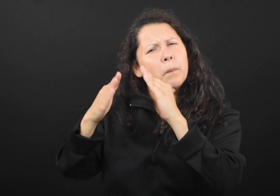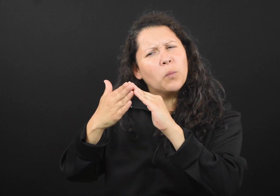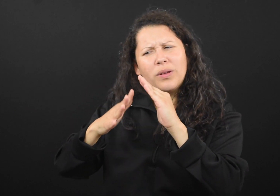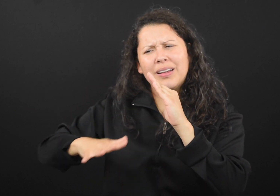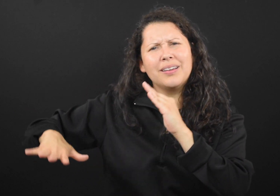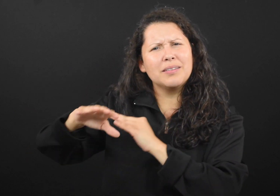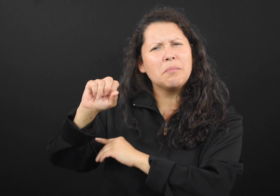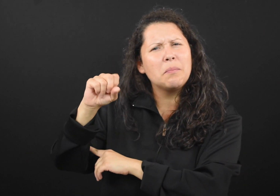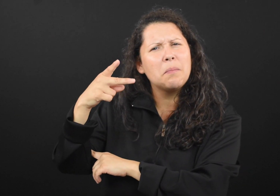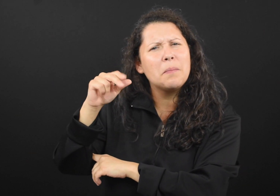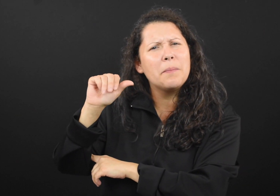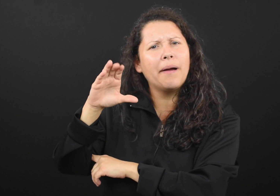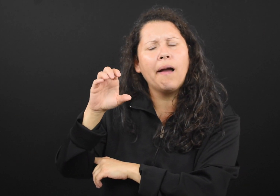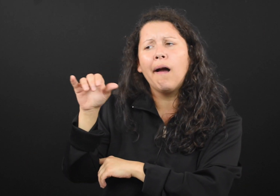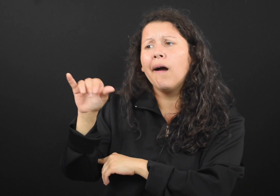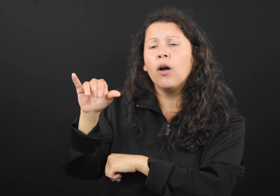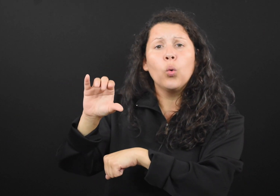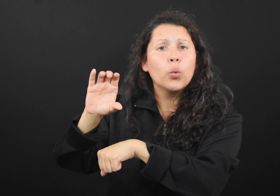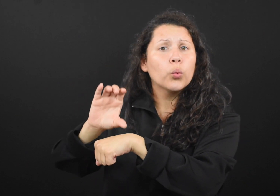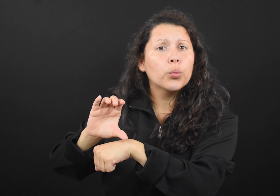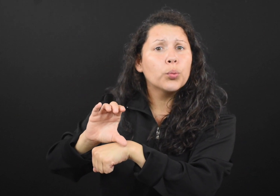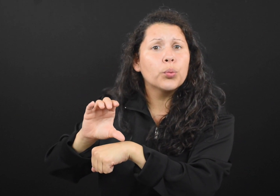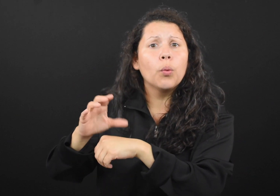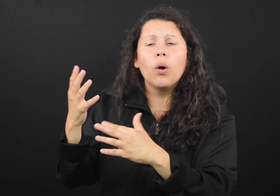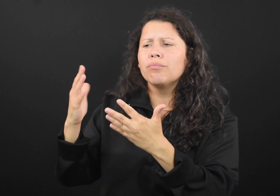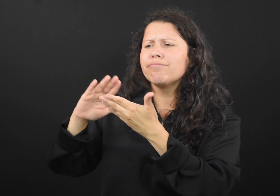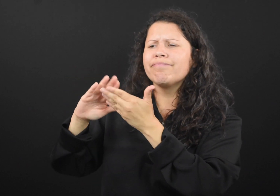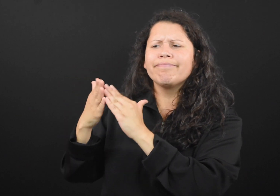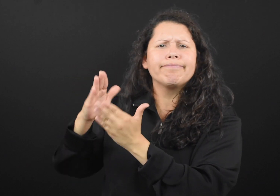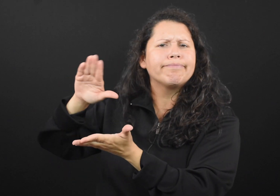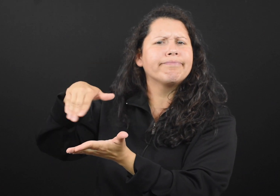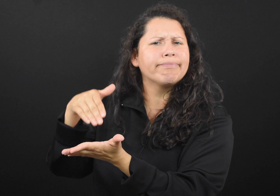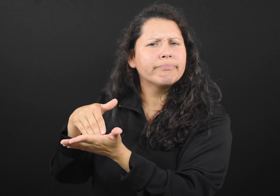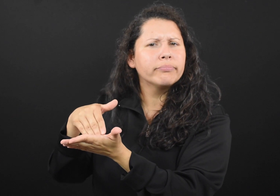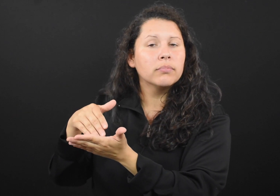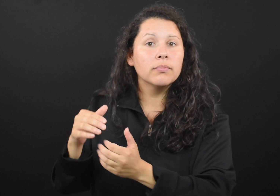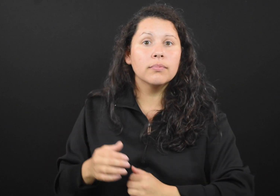often in trusted community spaces such as churches or community centers.